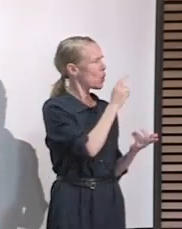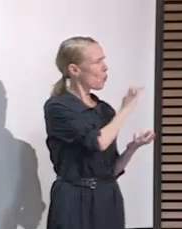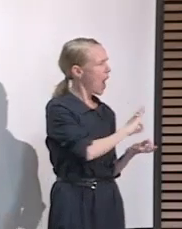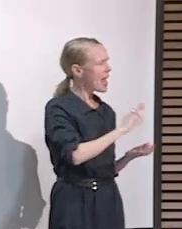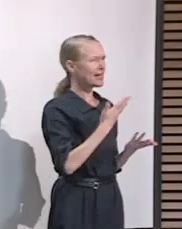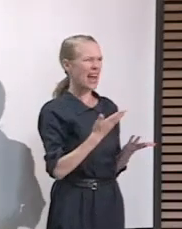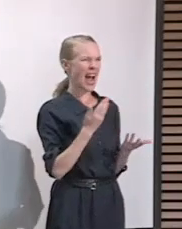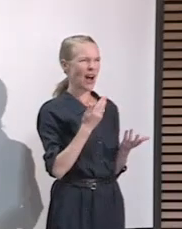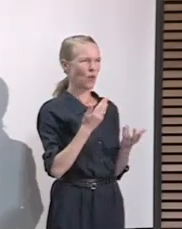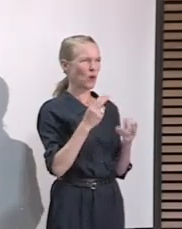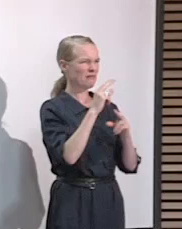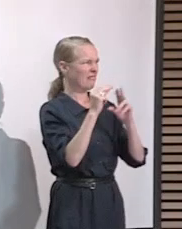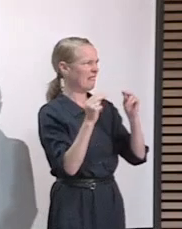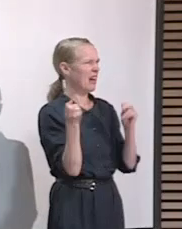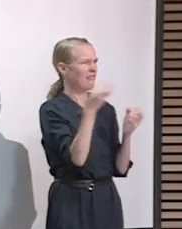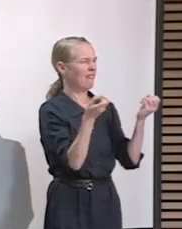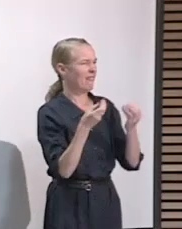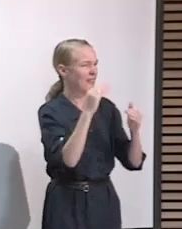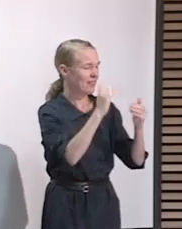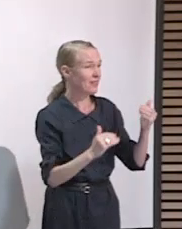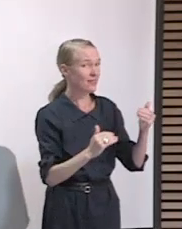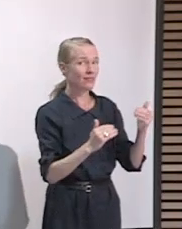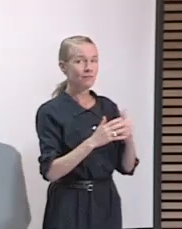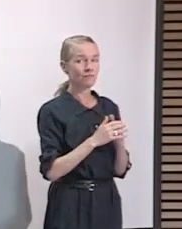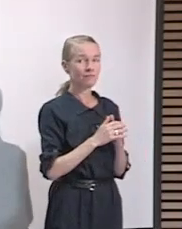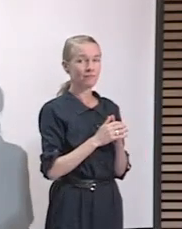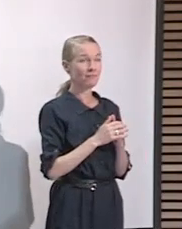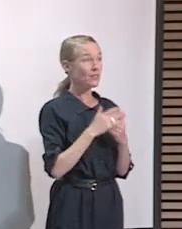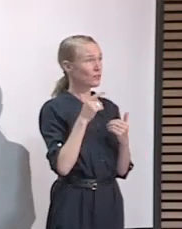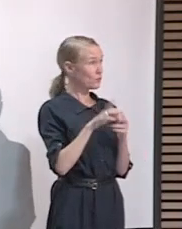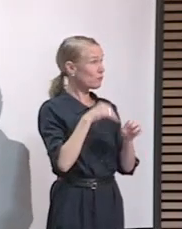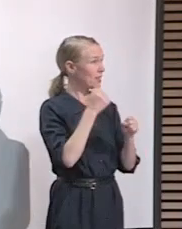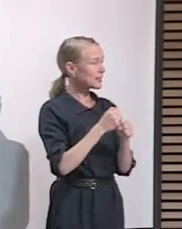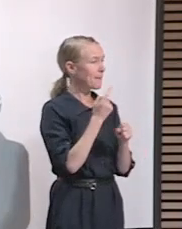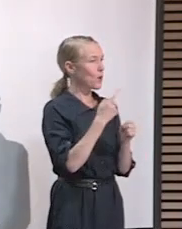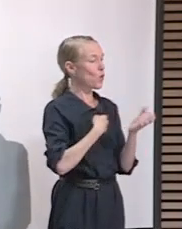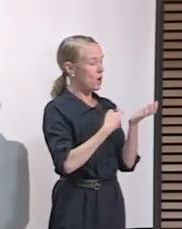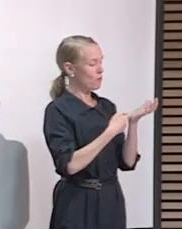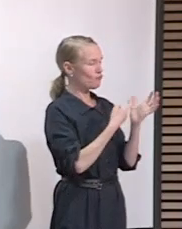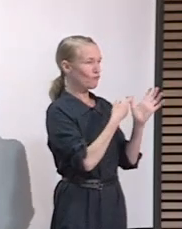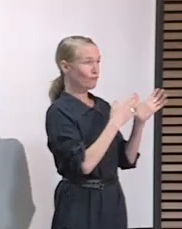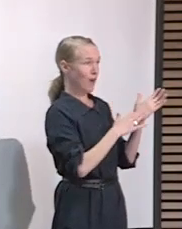outbreak during than during the major larger outbreak